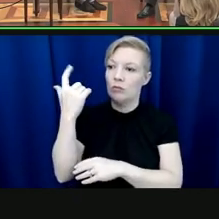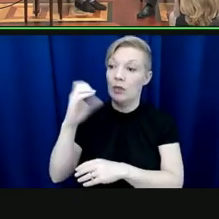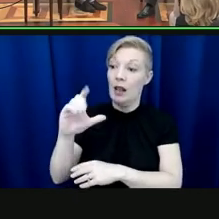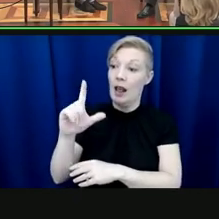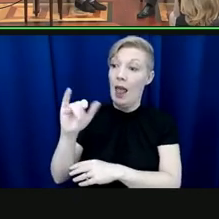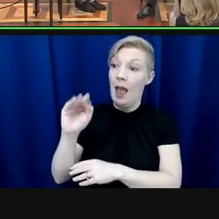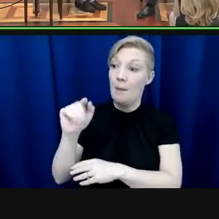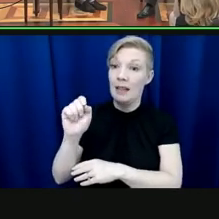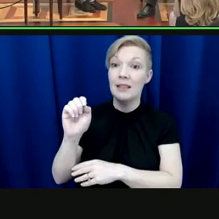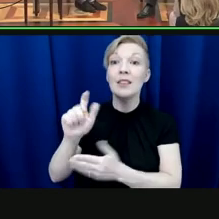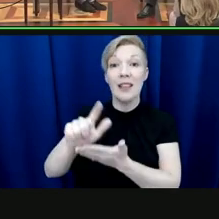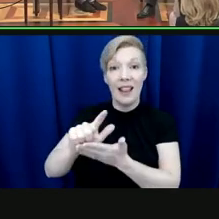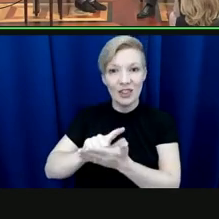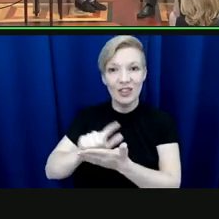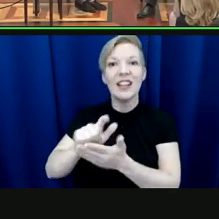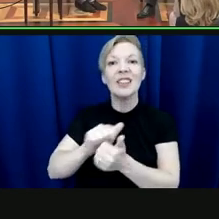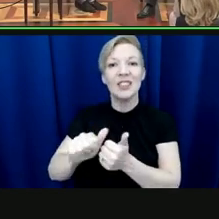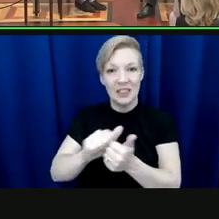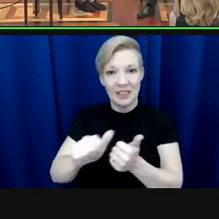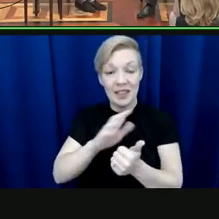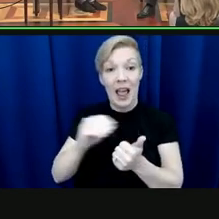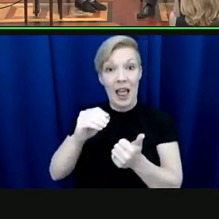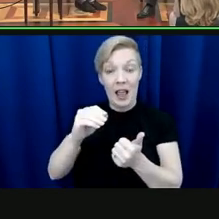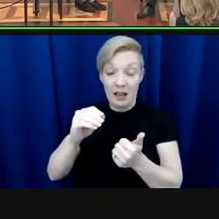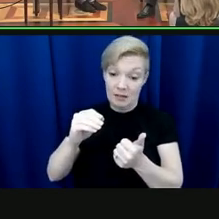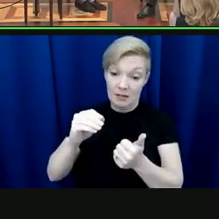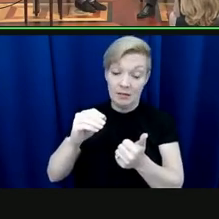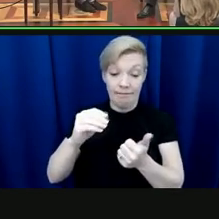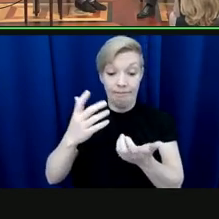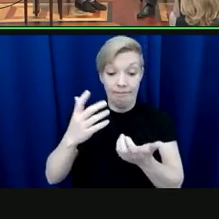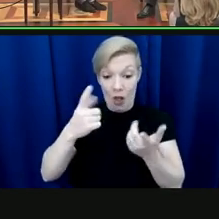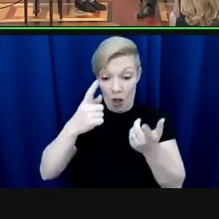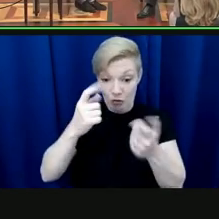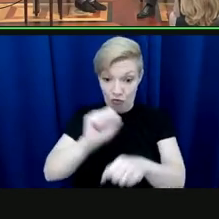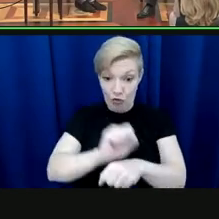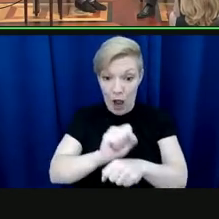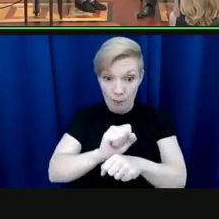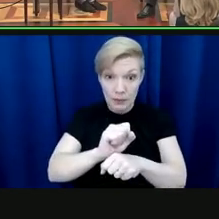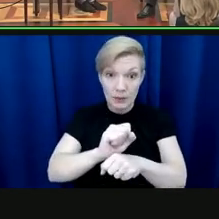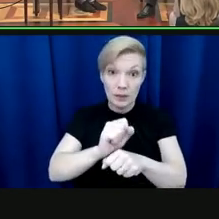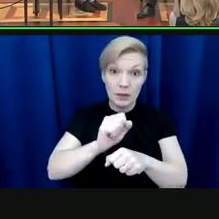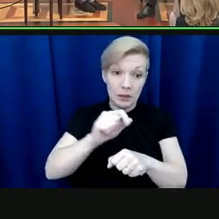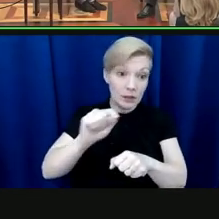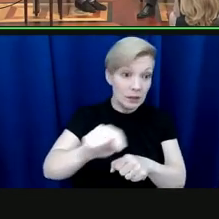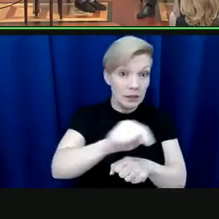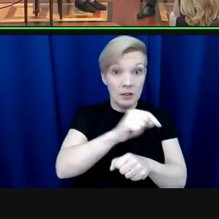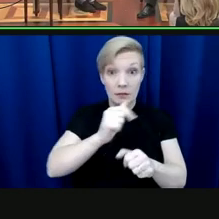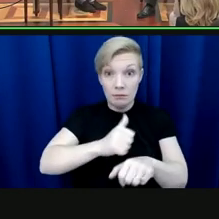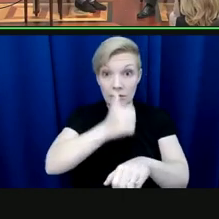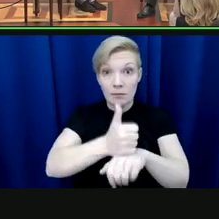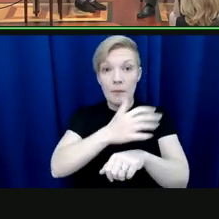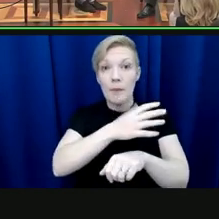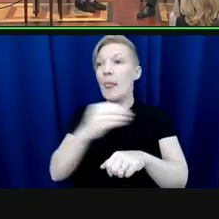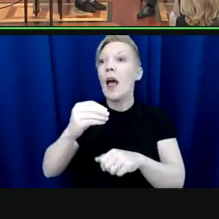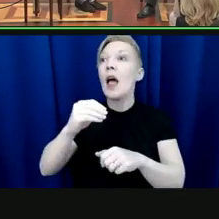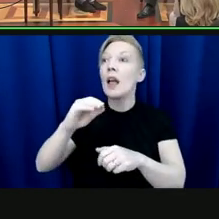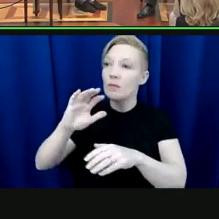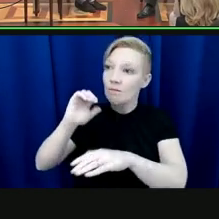at a time of record green jobs, a time of record solar and wind installation and all the things that we need to do